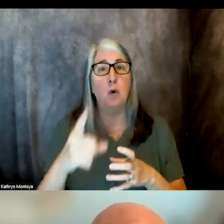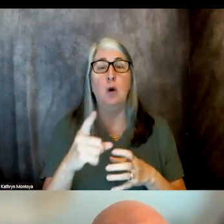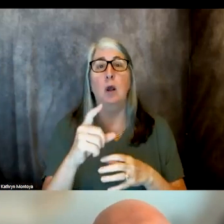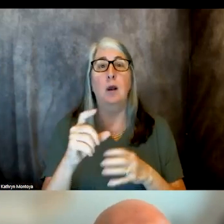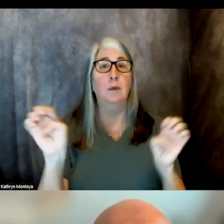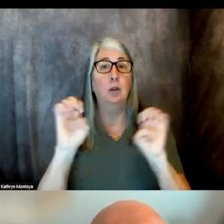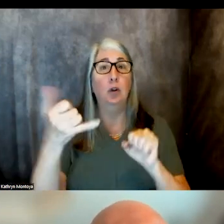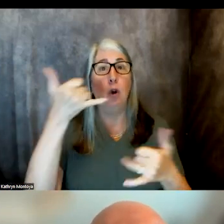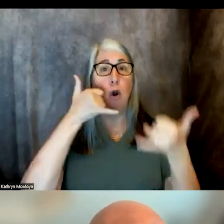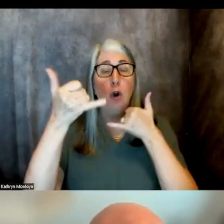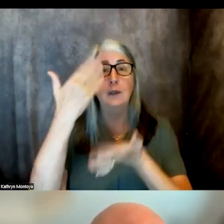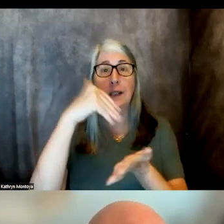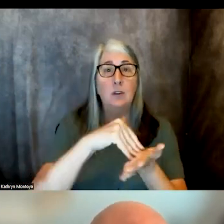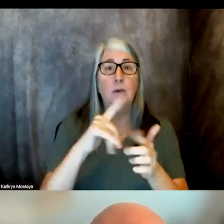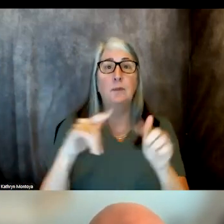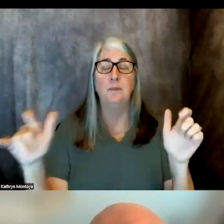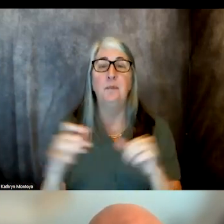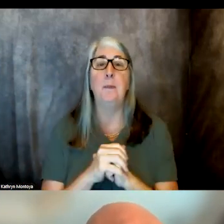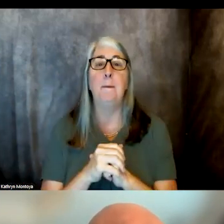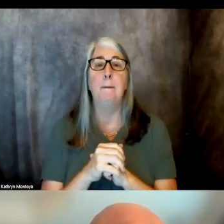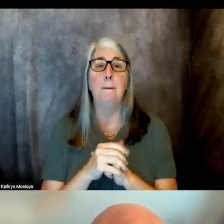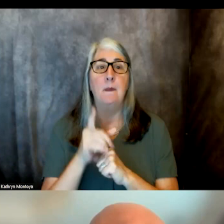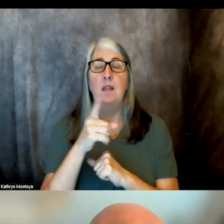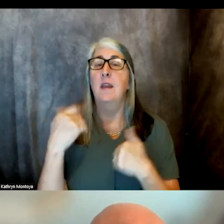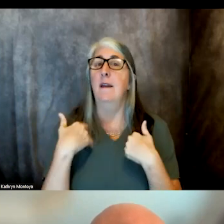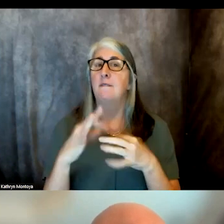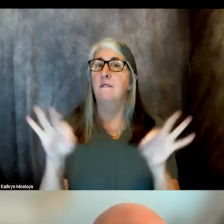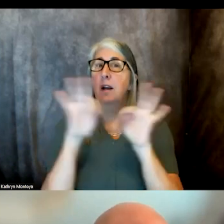JUSTICE INVOLVED PEOPLE BRING EXPERIENCE TO THESE ROLES.